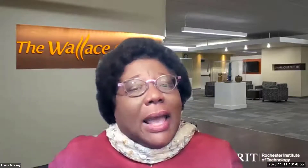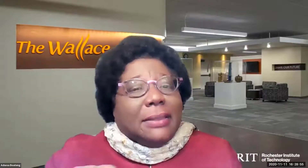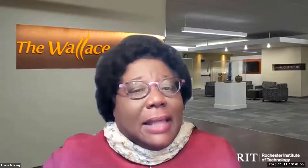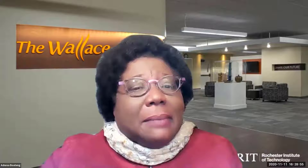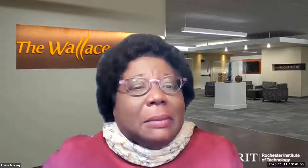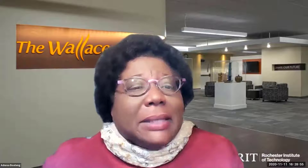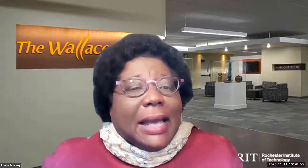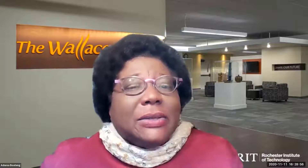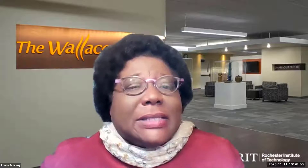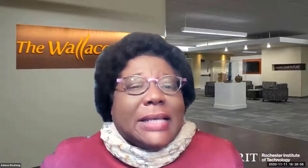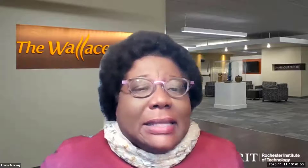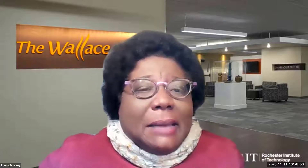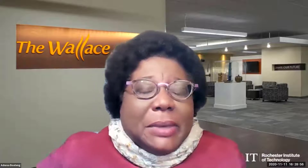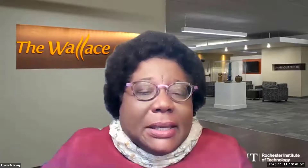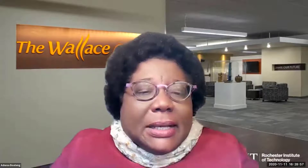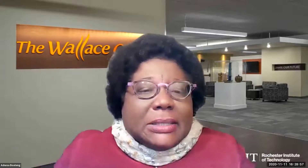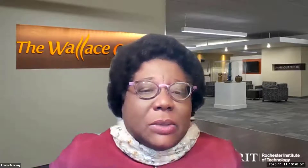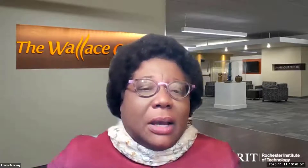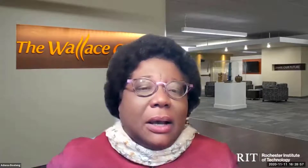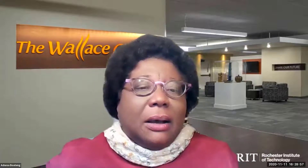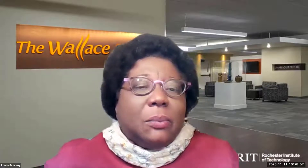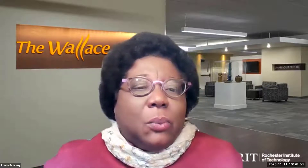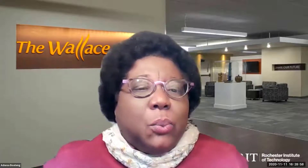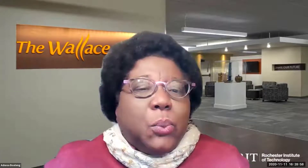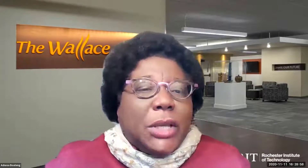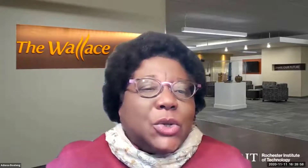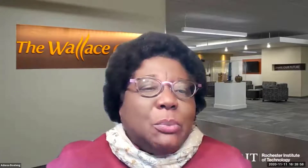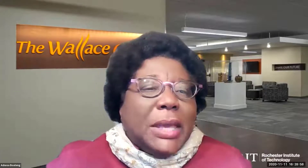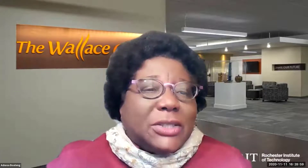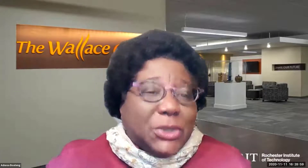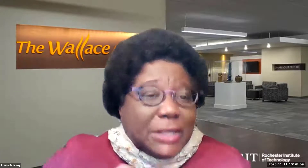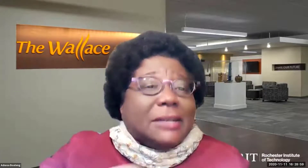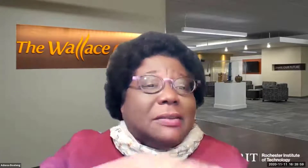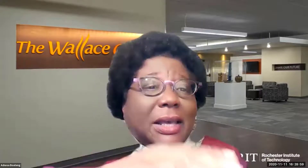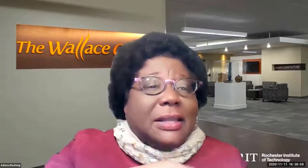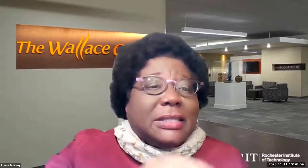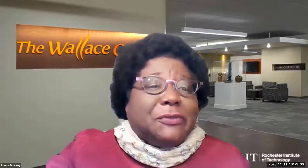Adwoa Boateng: And I'm glad you said that because we do meet Susan in the different research methods classes and who I have to